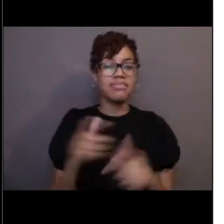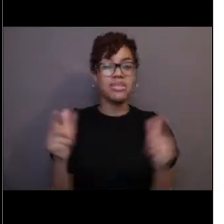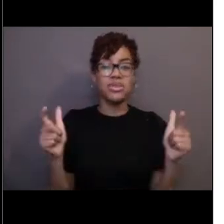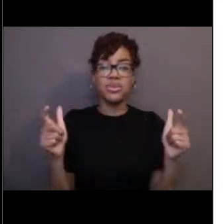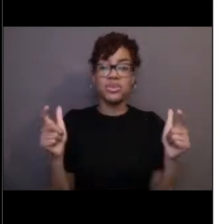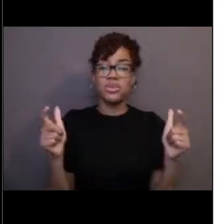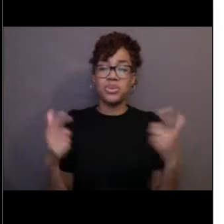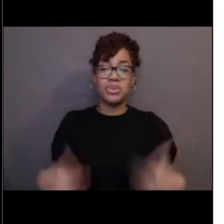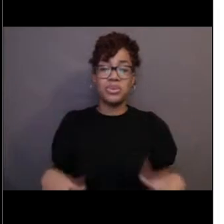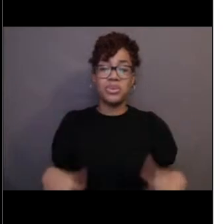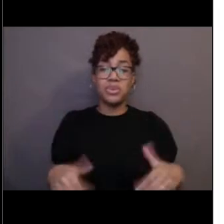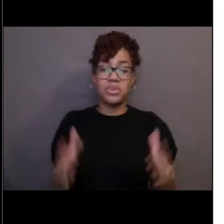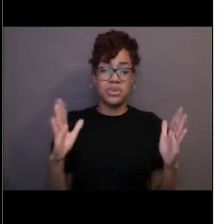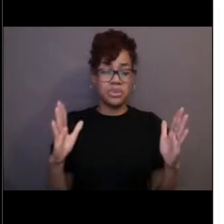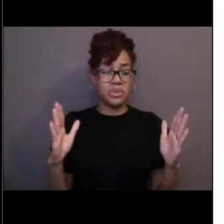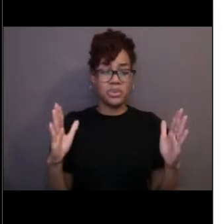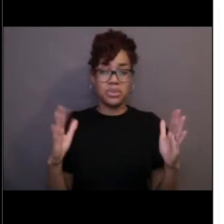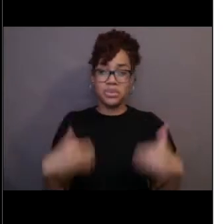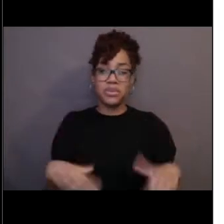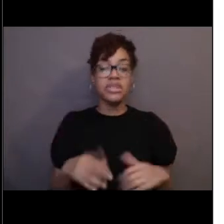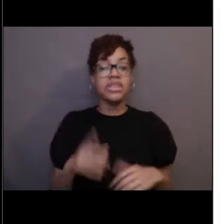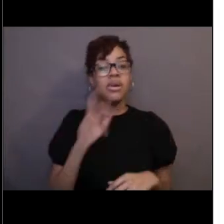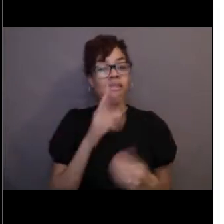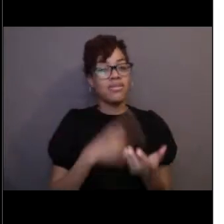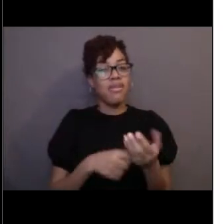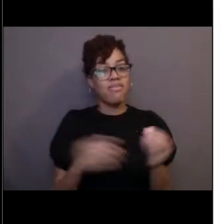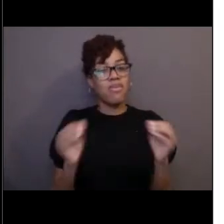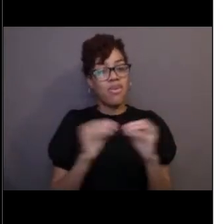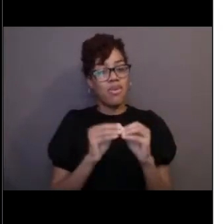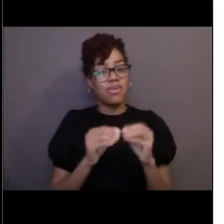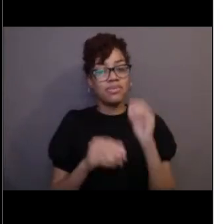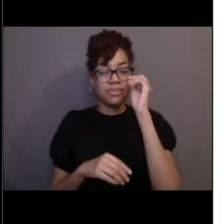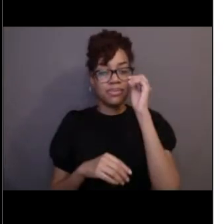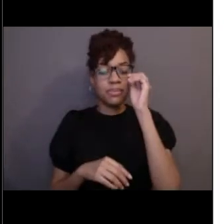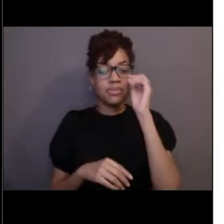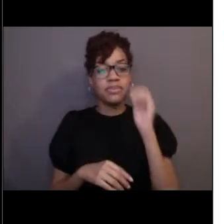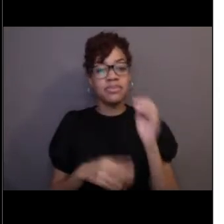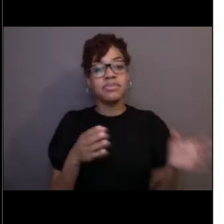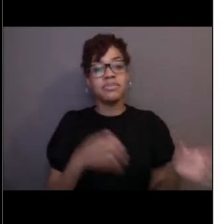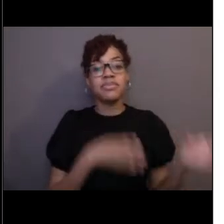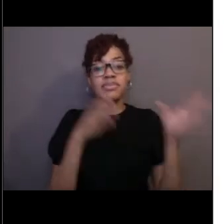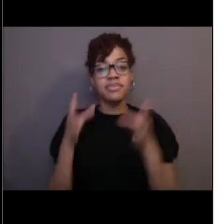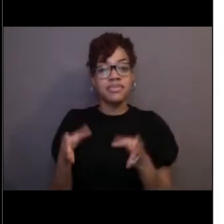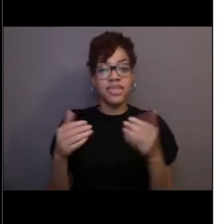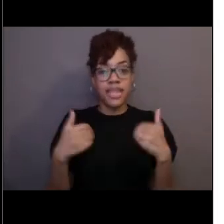and I'll be talking about them in more detail later on. Then another turtle we have in the area